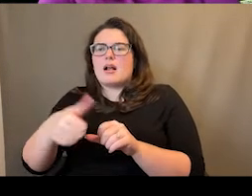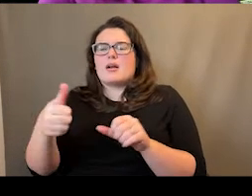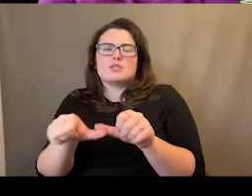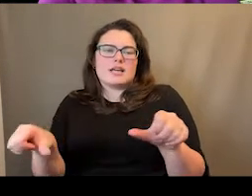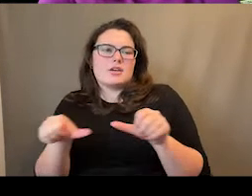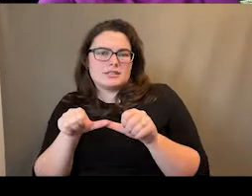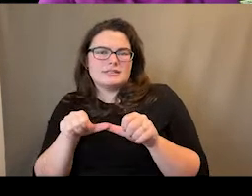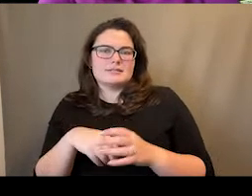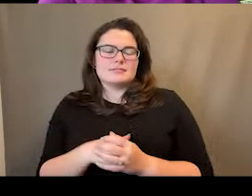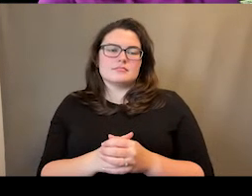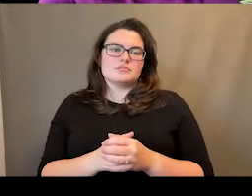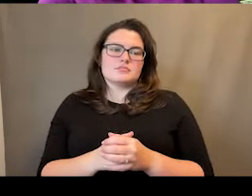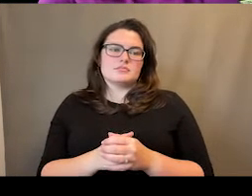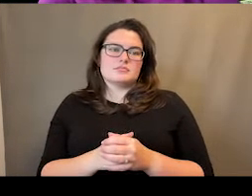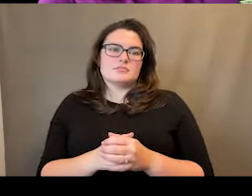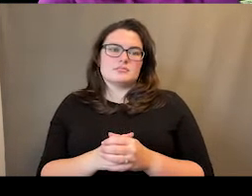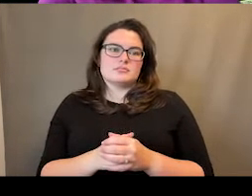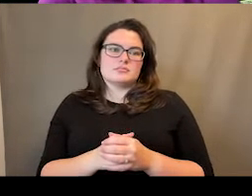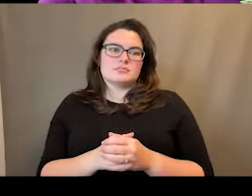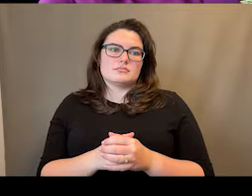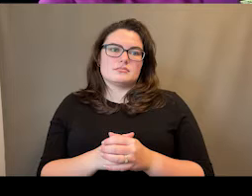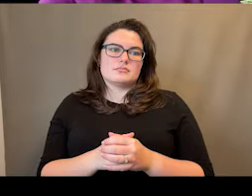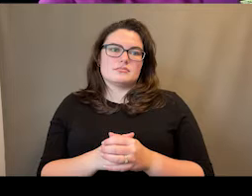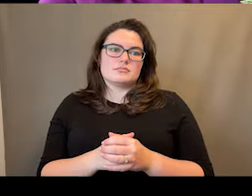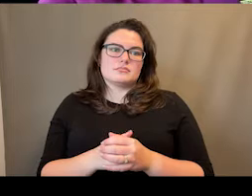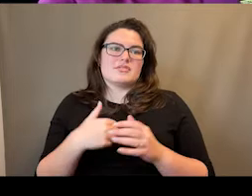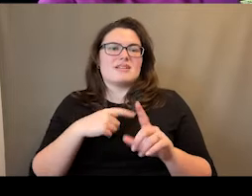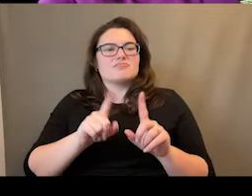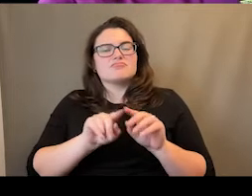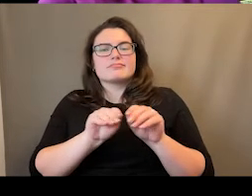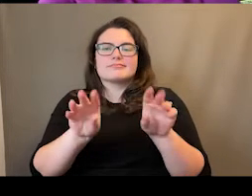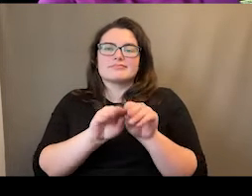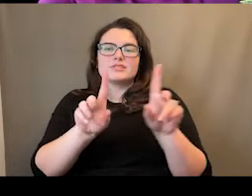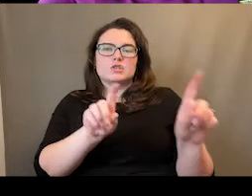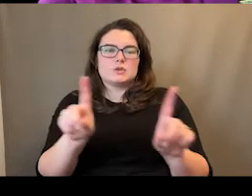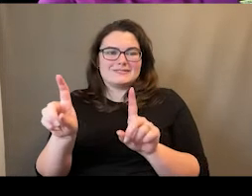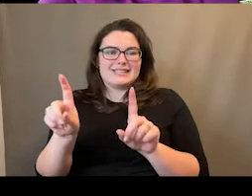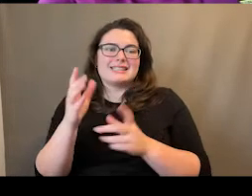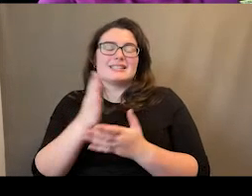They deploy a number of different surveys and put some of the surveys and some of the reports here.